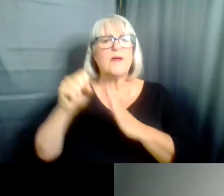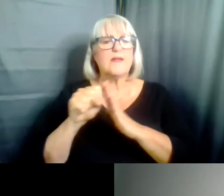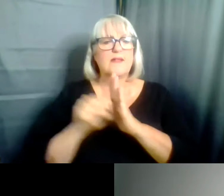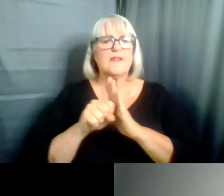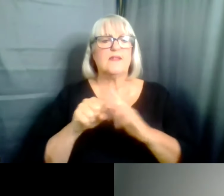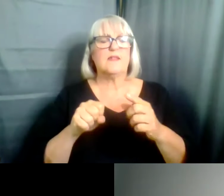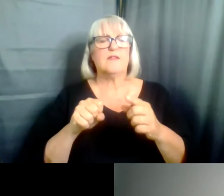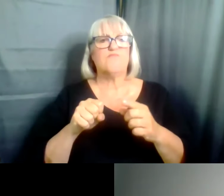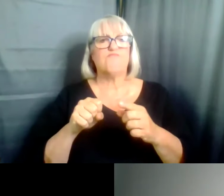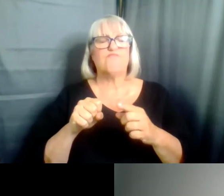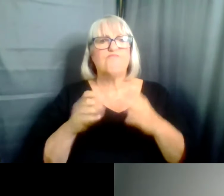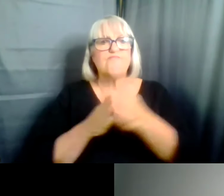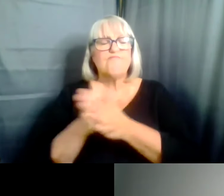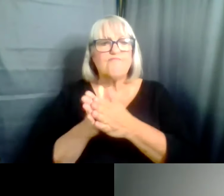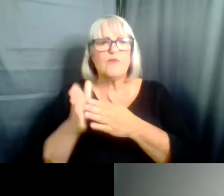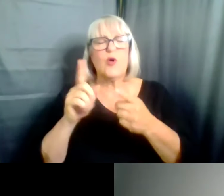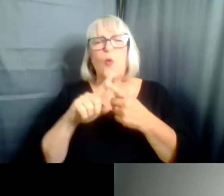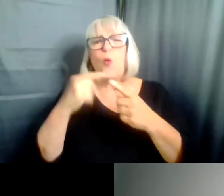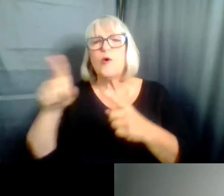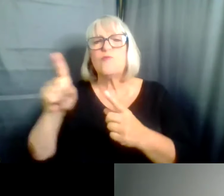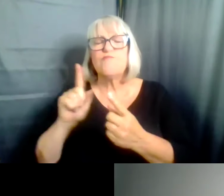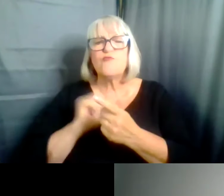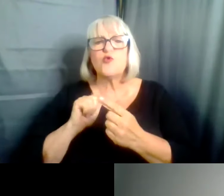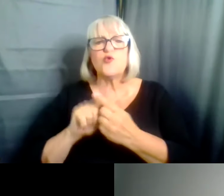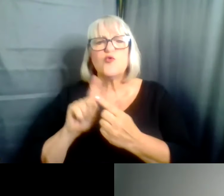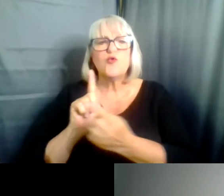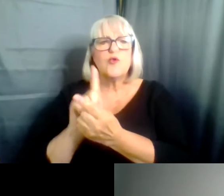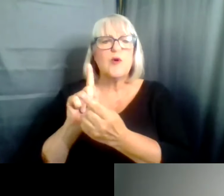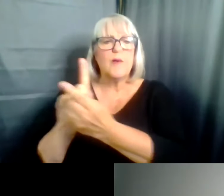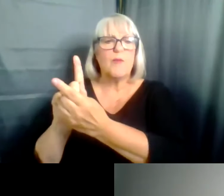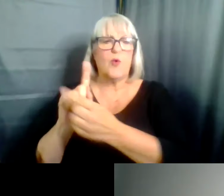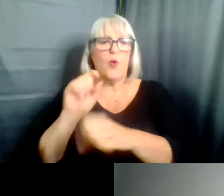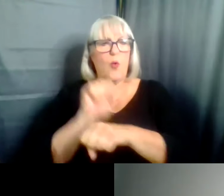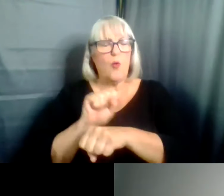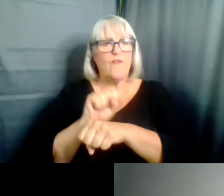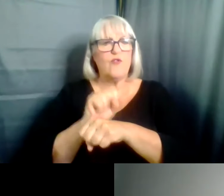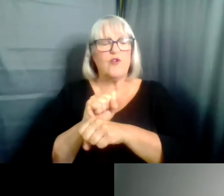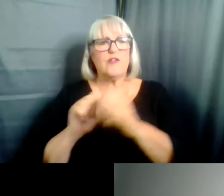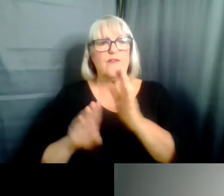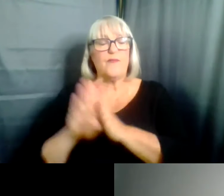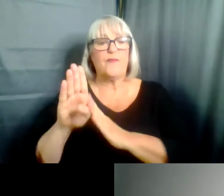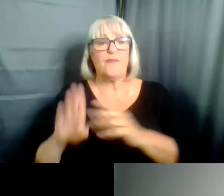care workforce development? Absolutely. Thank you Stephanie. First, to describe myself, I am a 40 year old